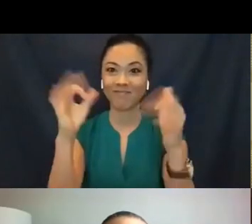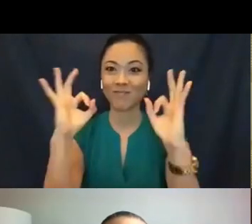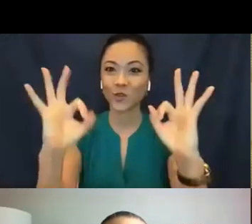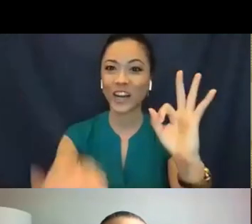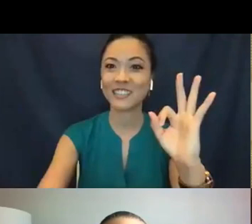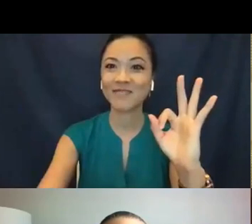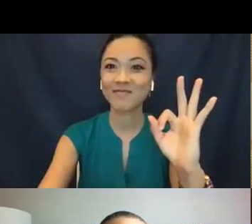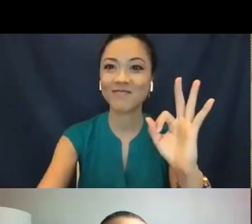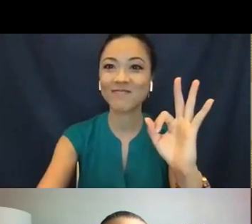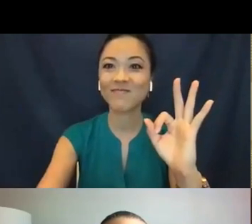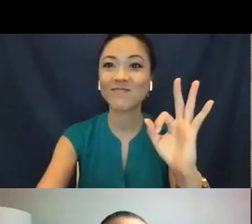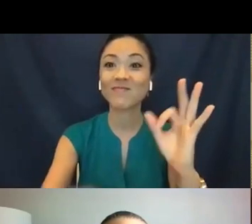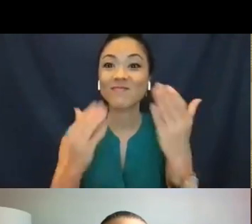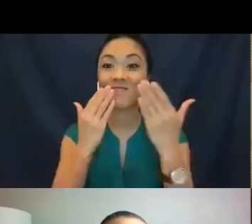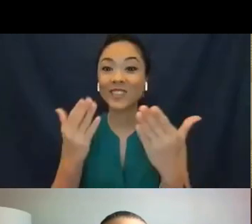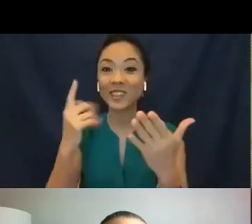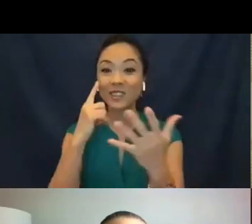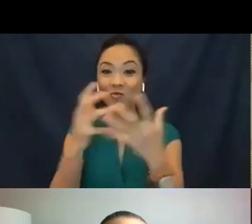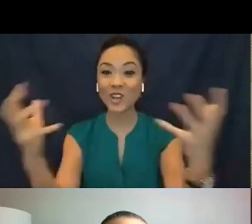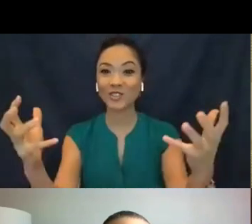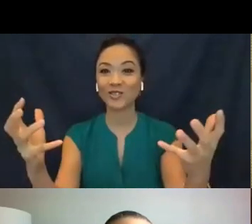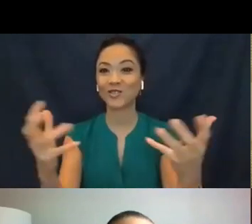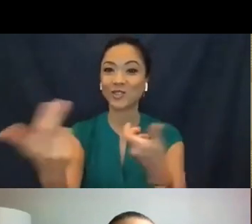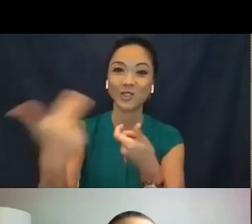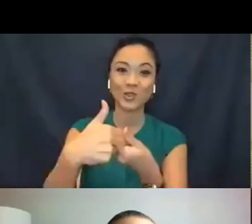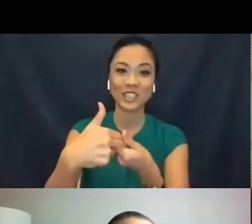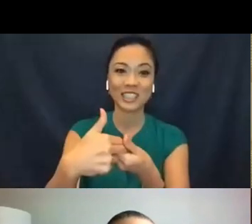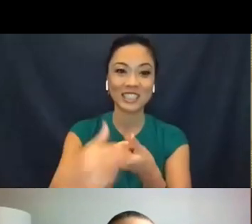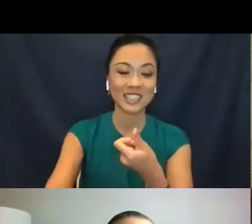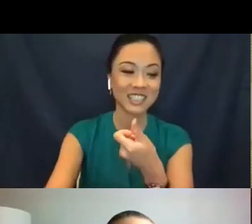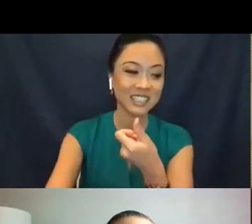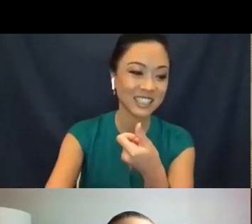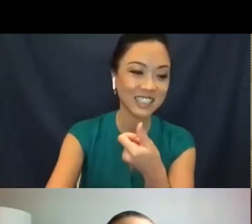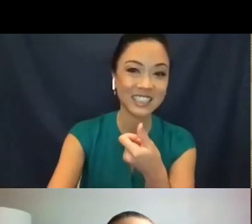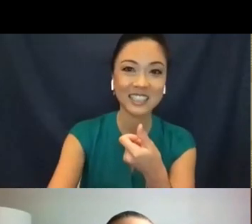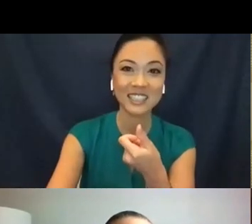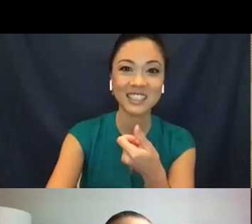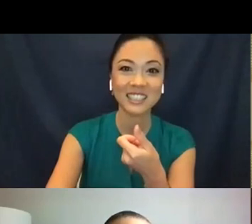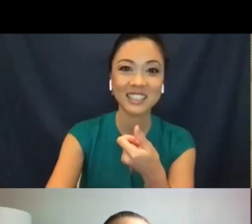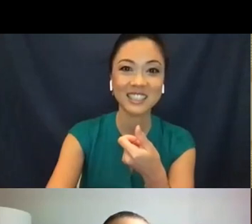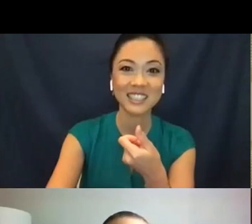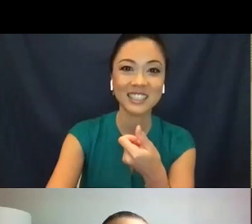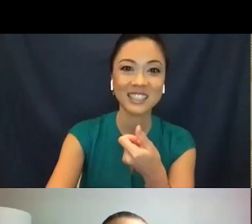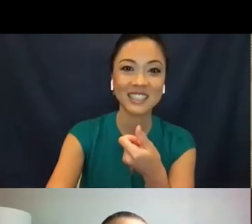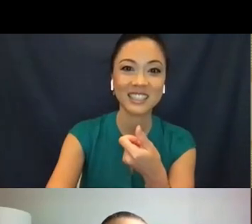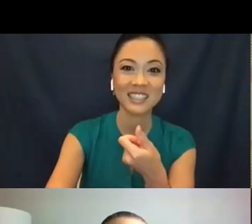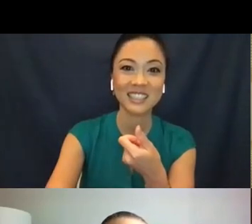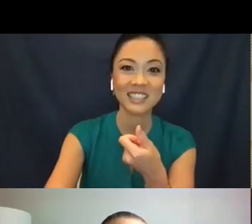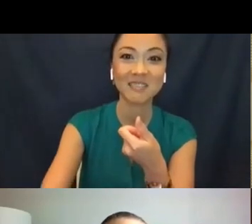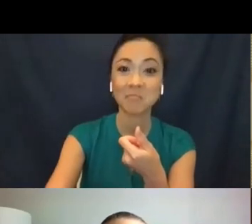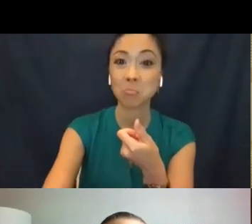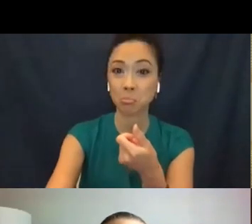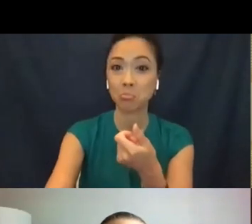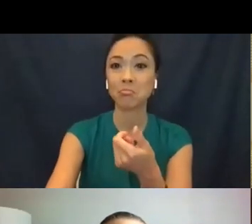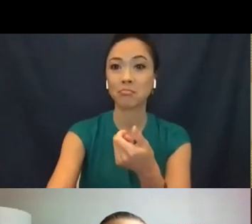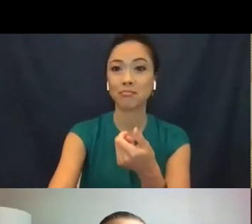Great. Thanks for joining me, folks. I think if we can go around and so our introductions,